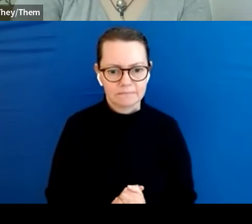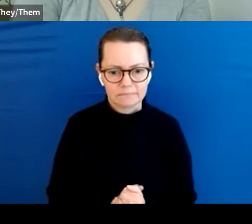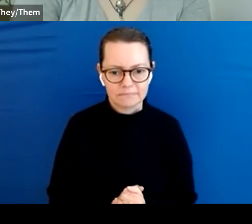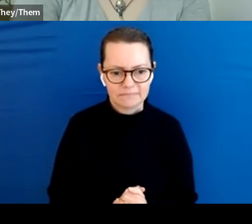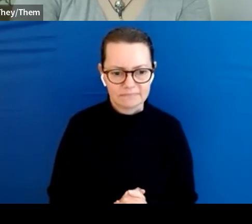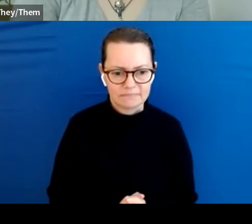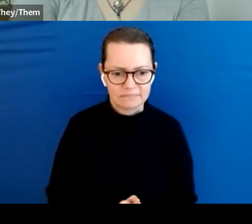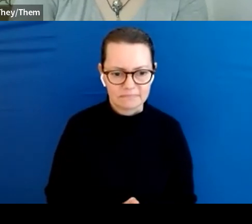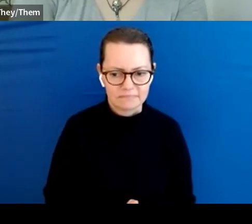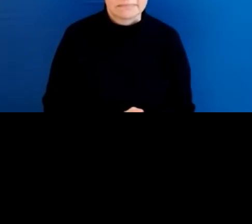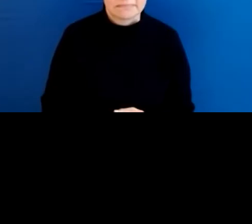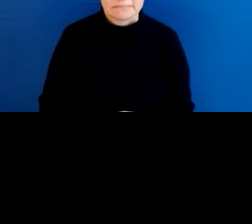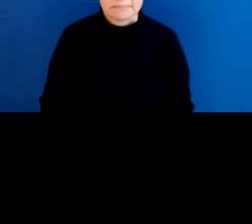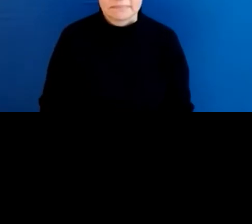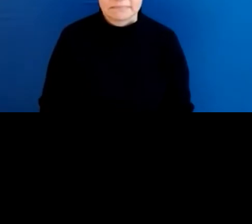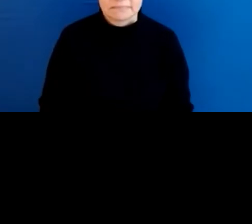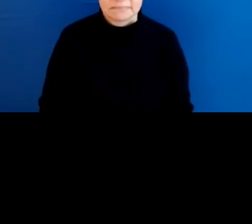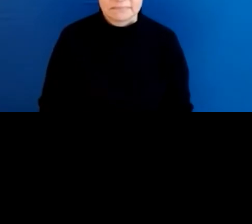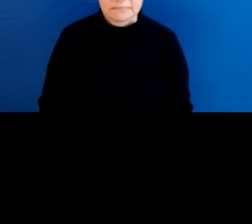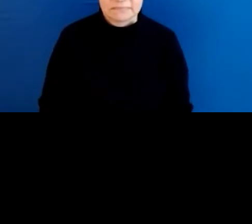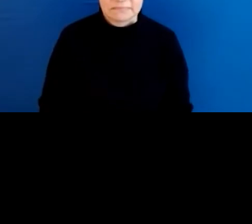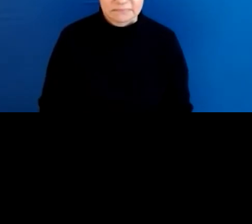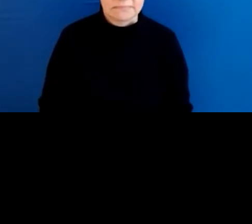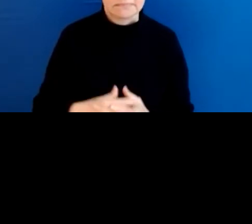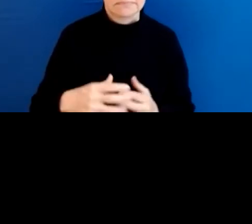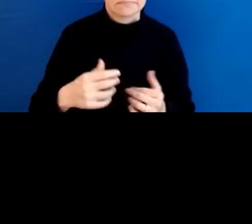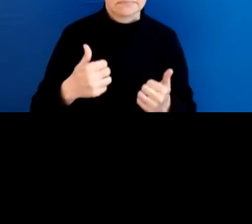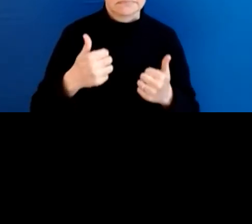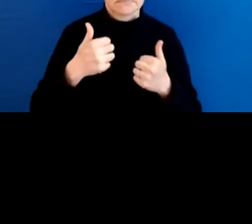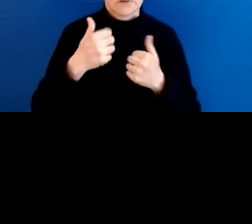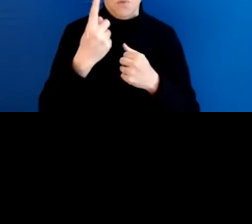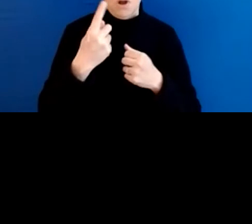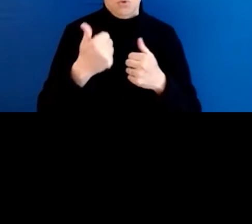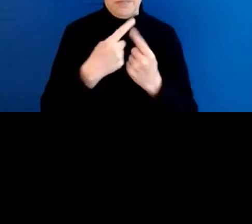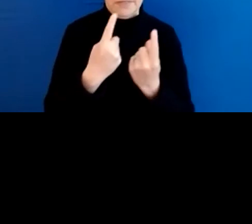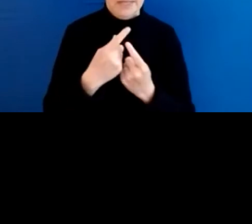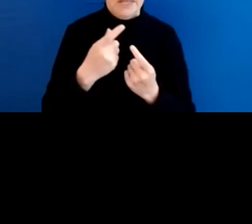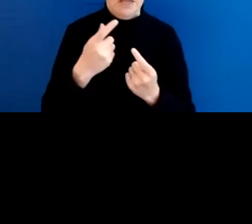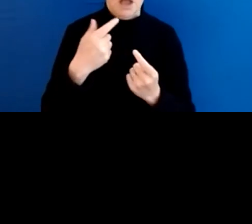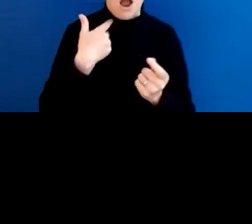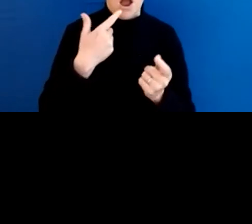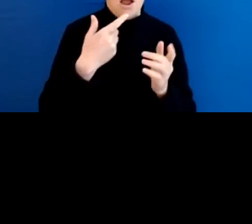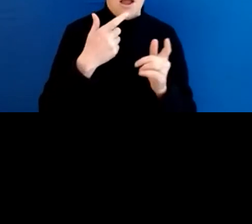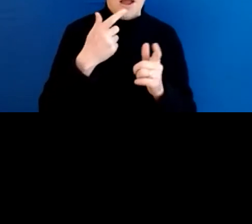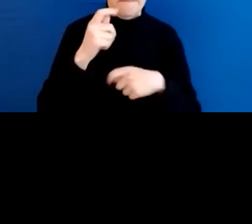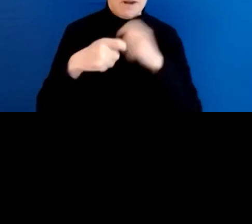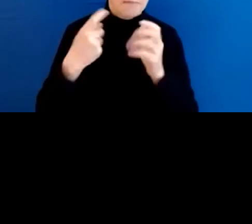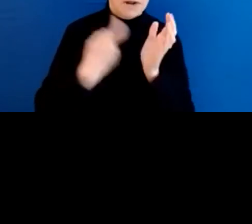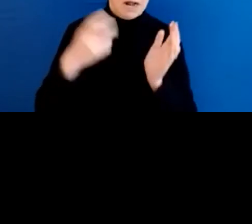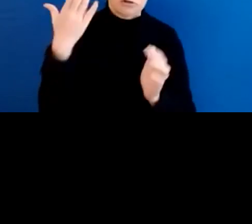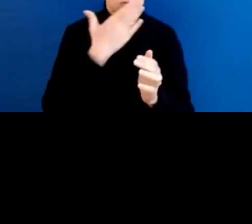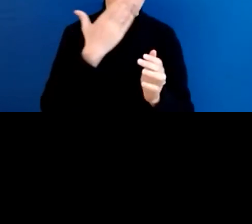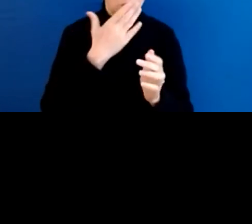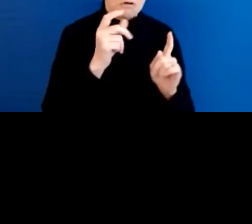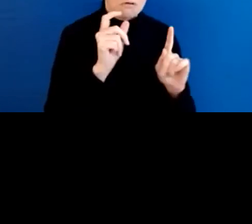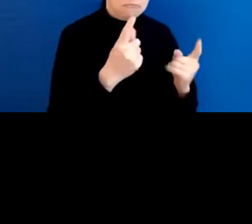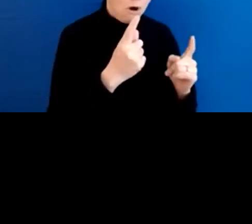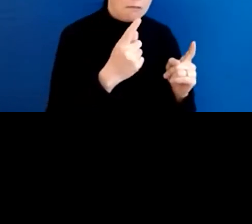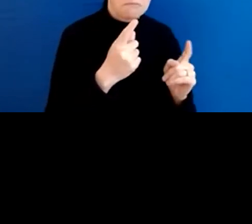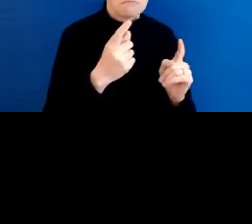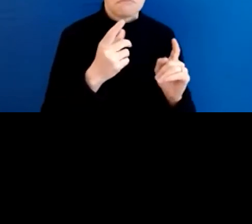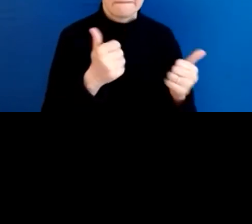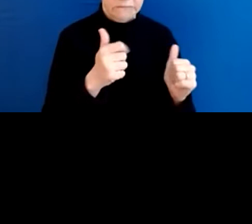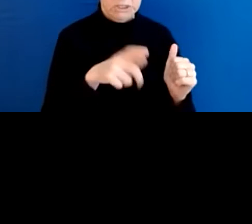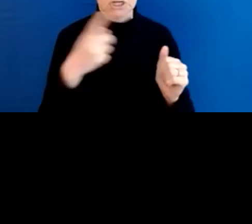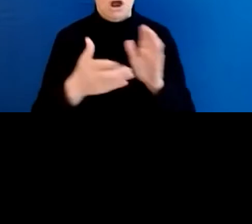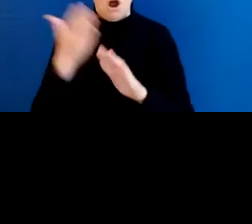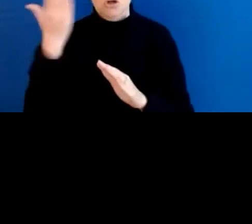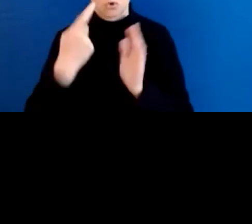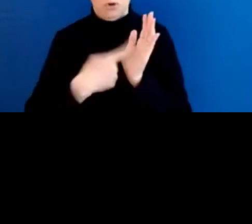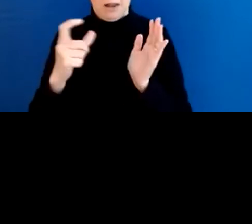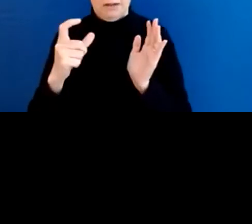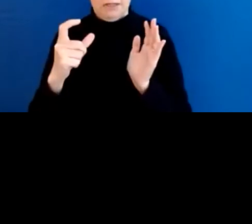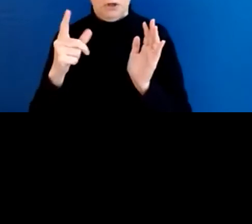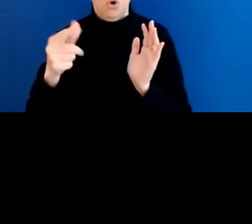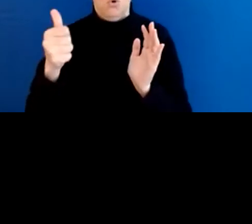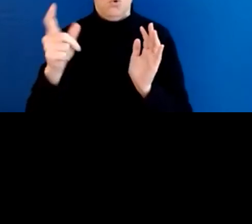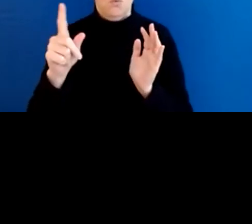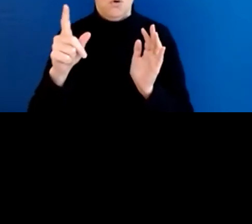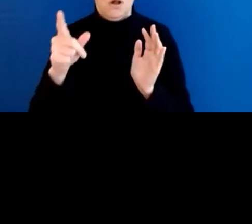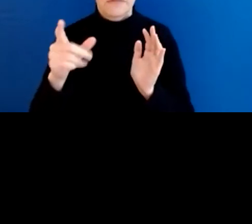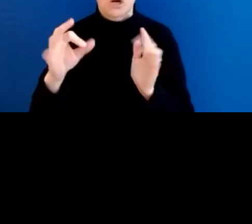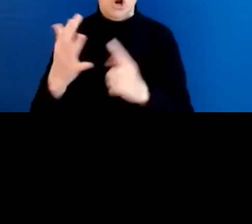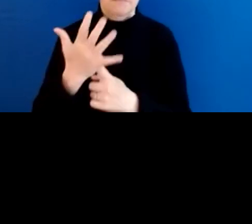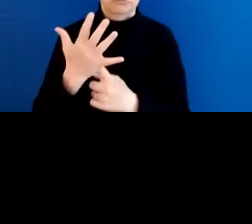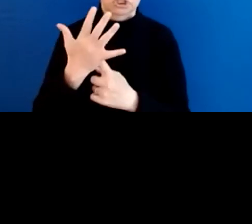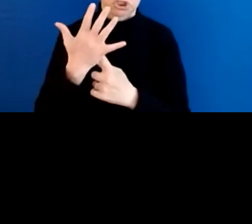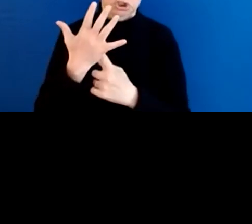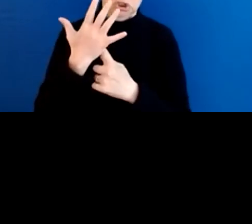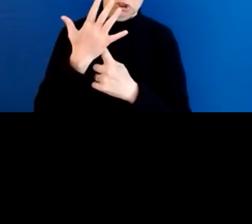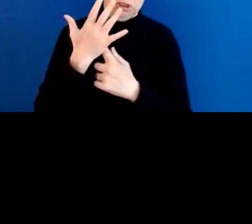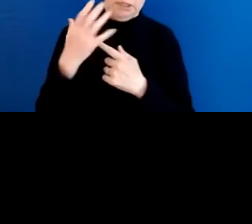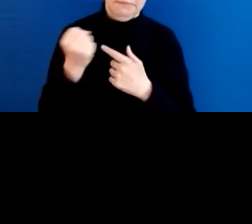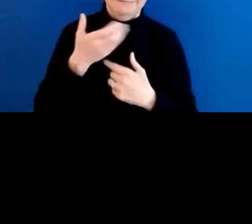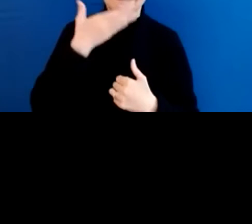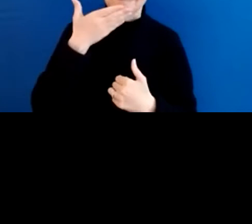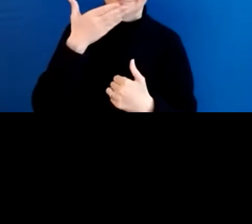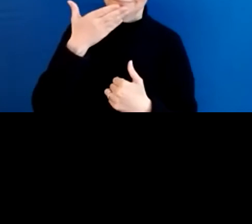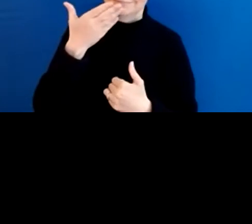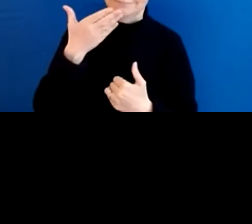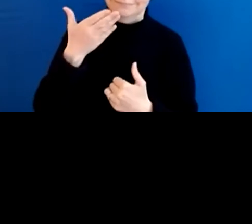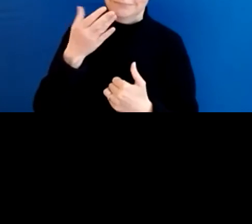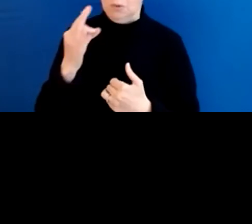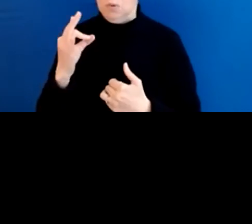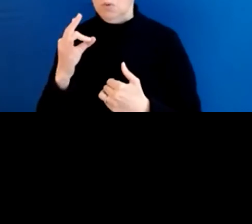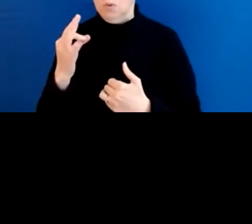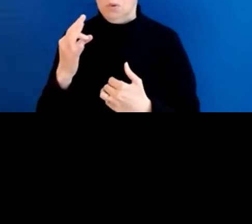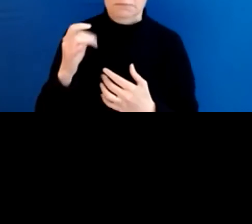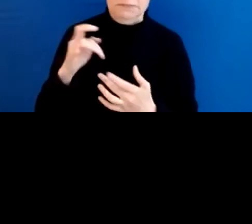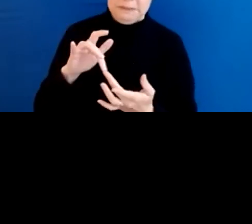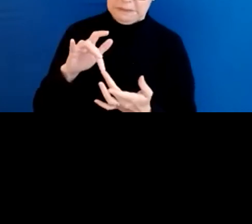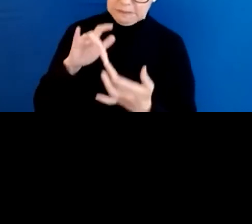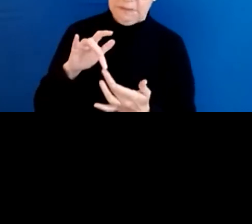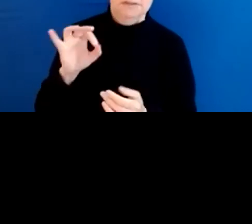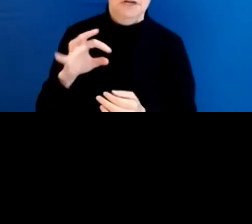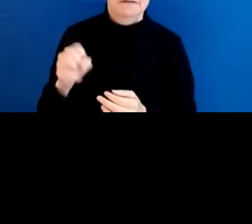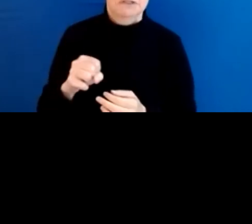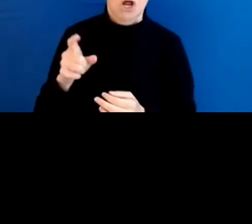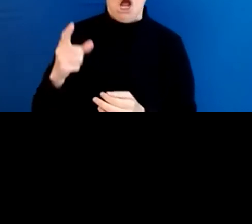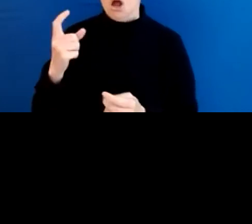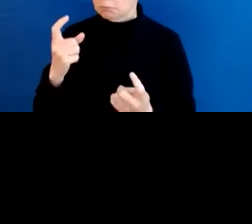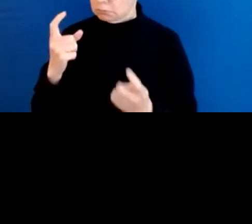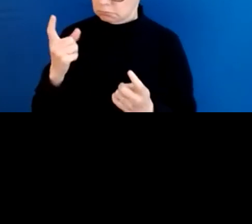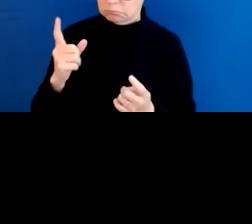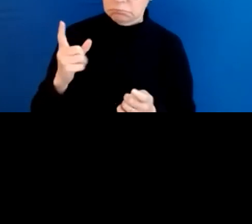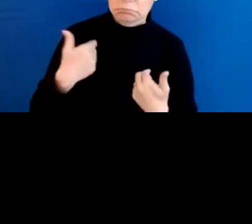And I think that one of the good things, because I moved to a Catholic school after primary school. And I think that one of the good things about that is that they don't pressure this child to mask or even to not mask, and they tend to care a lot more